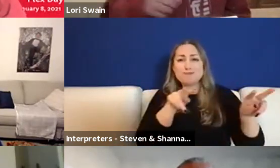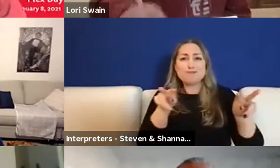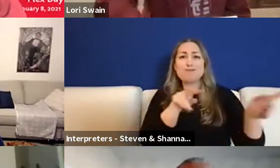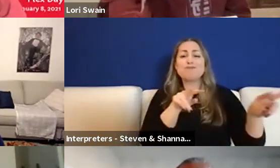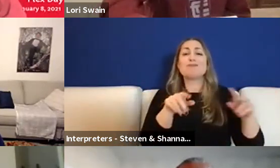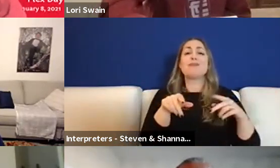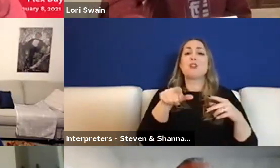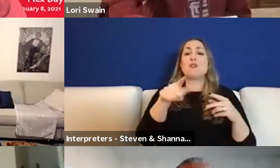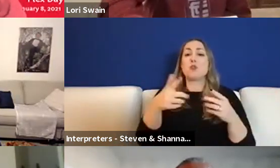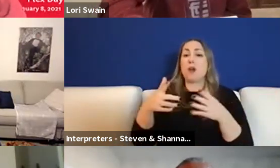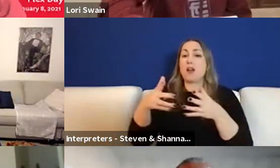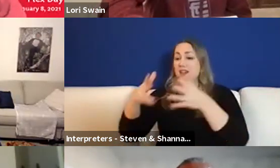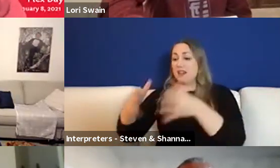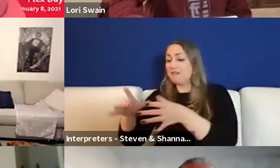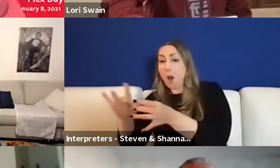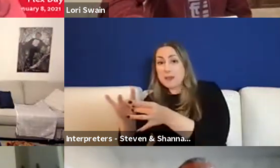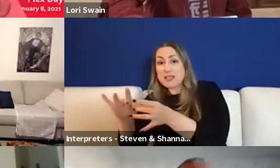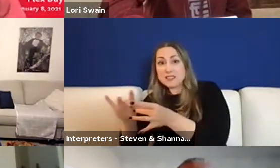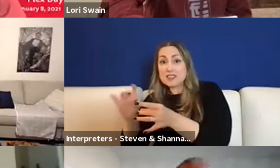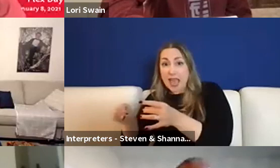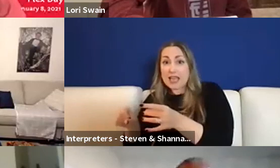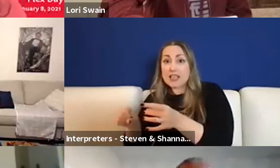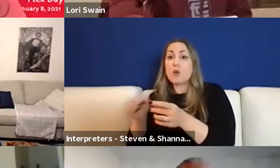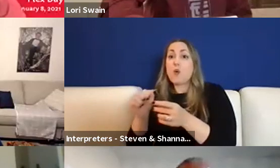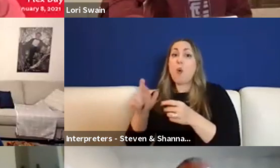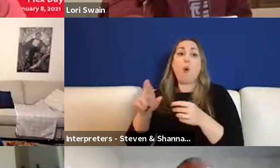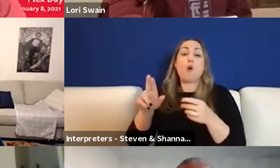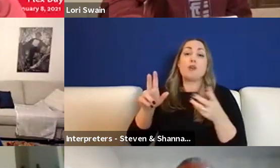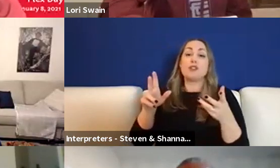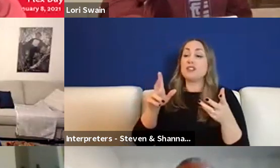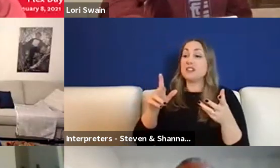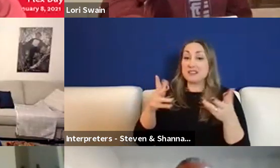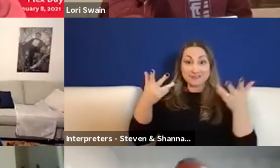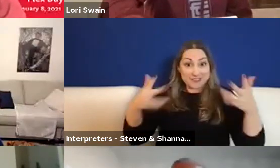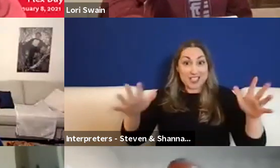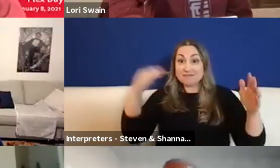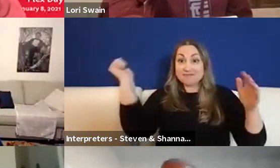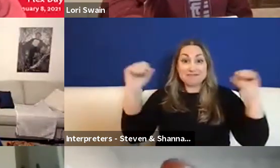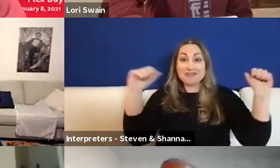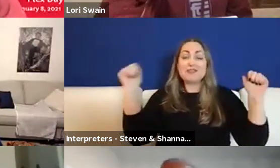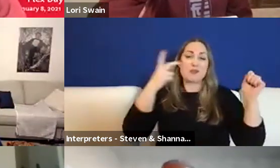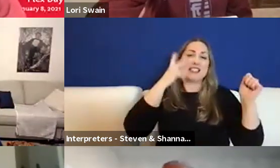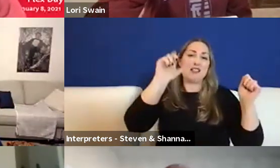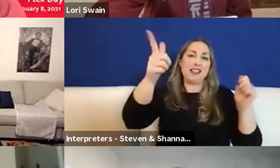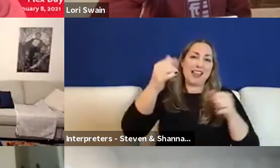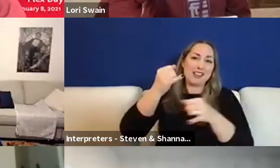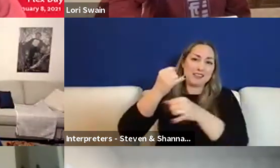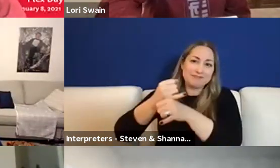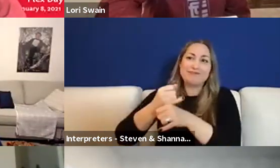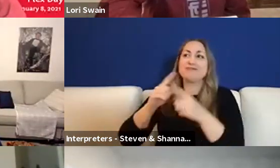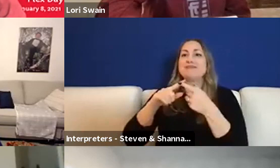around and speak up and if not, we'll see you all around campus. See you in guided pathways, equity, program, review,